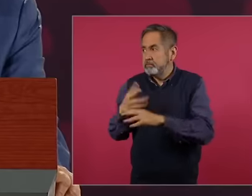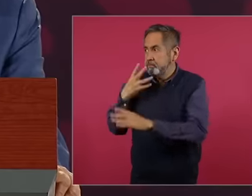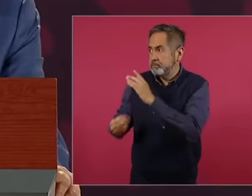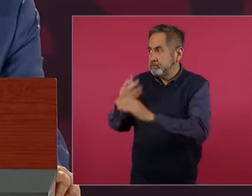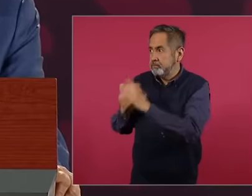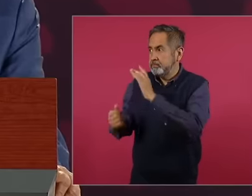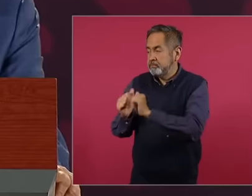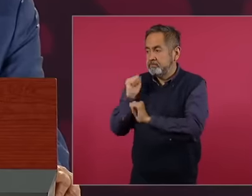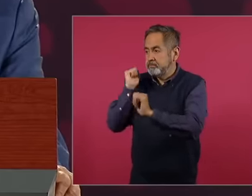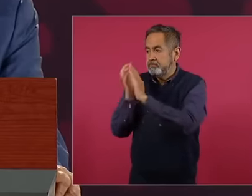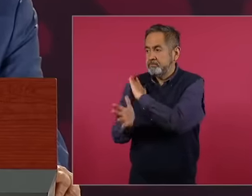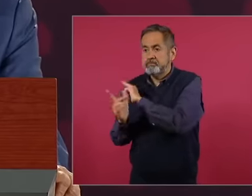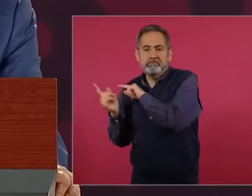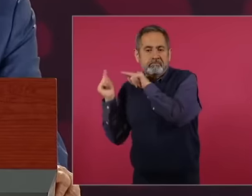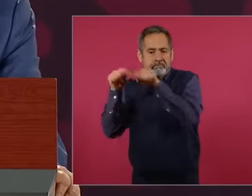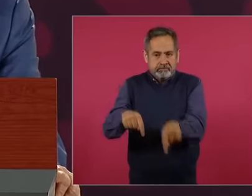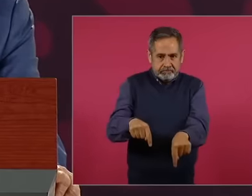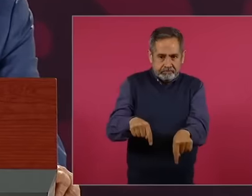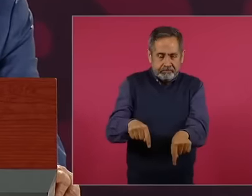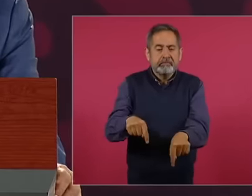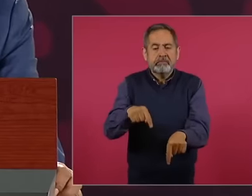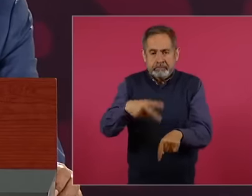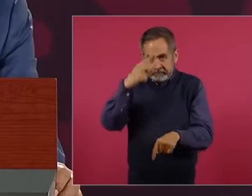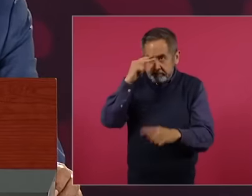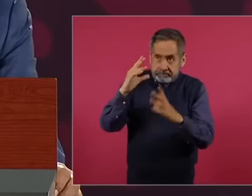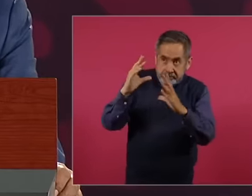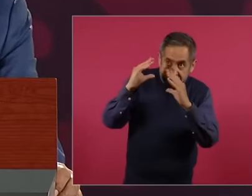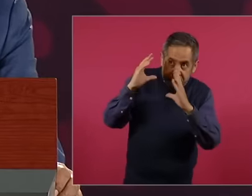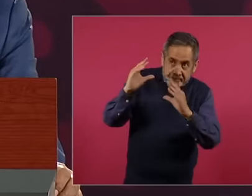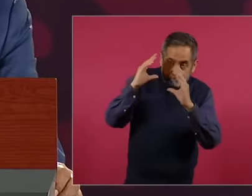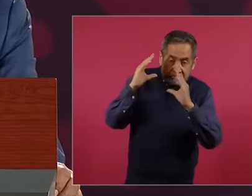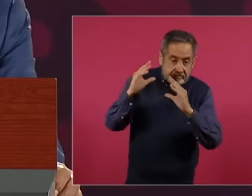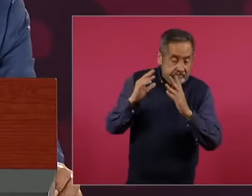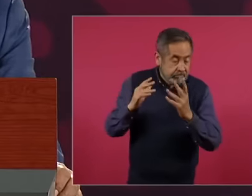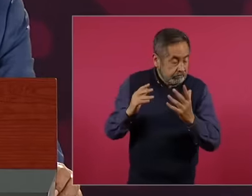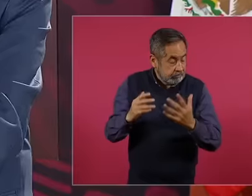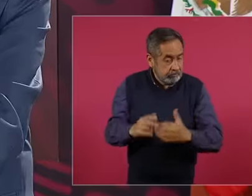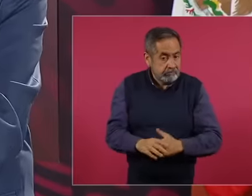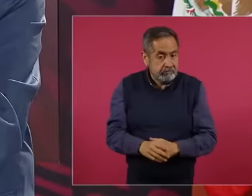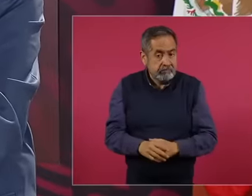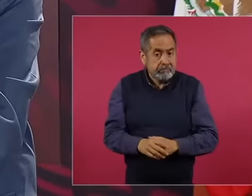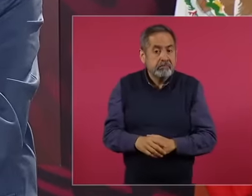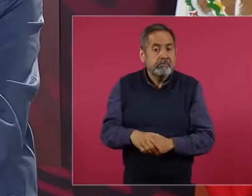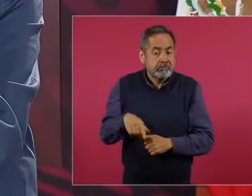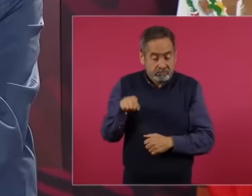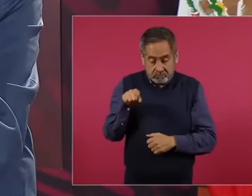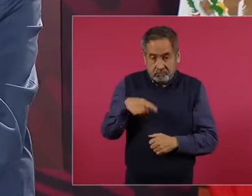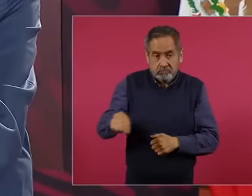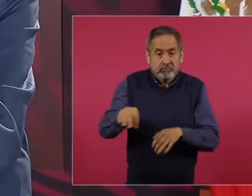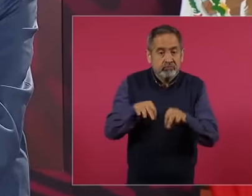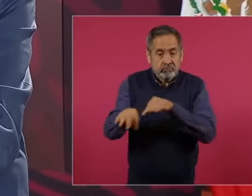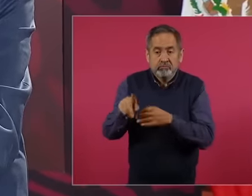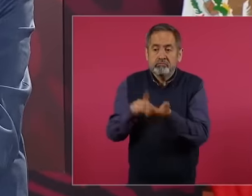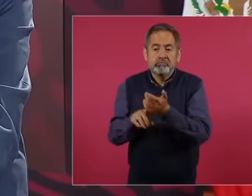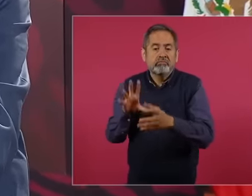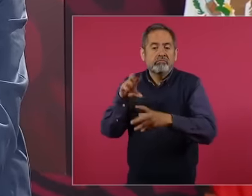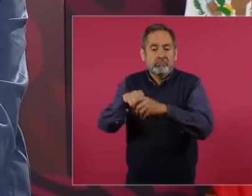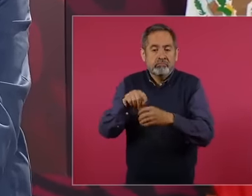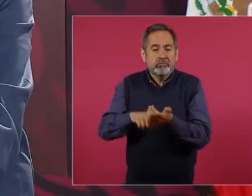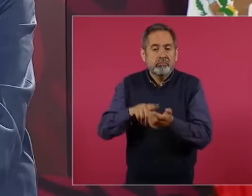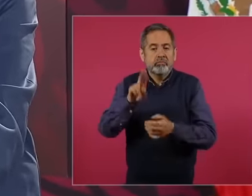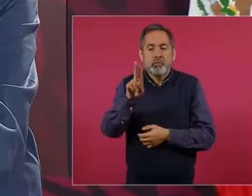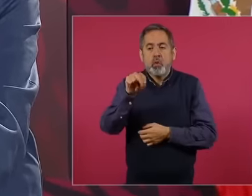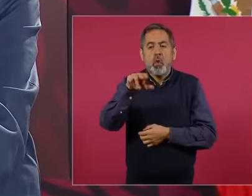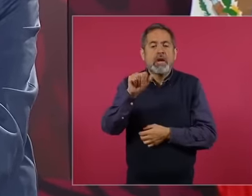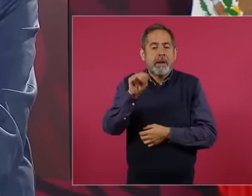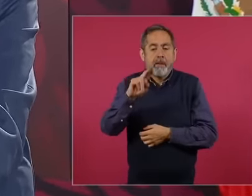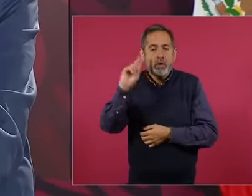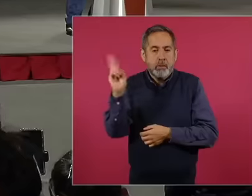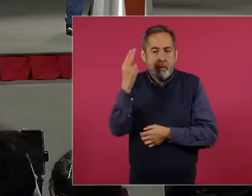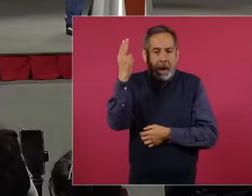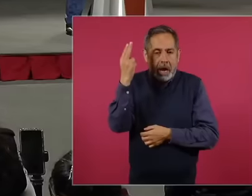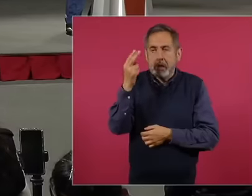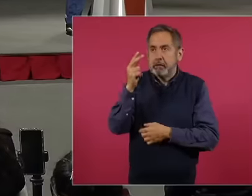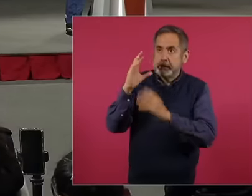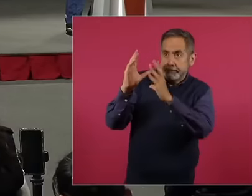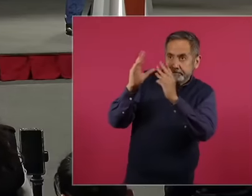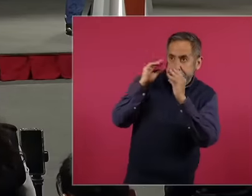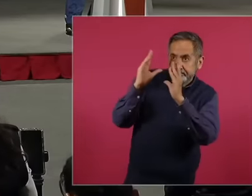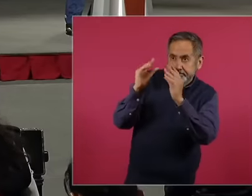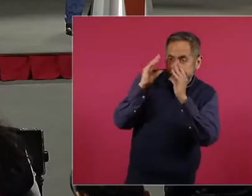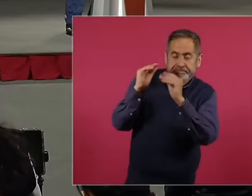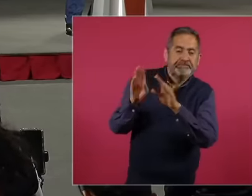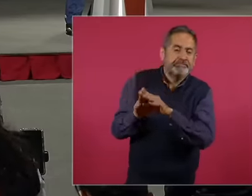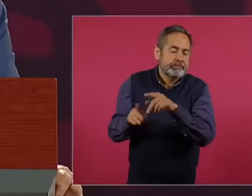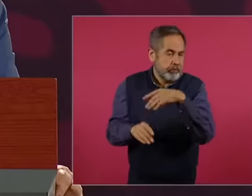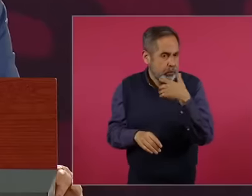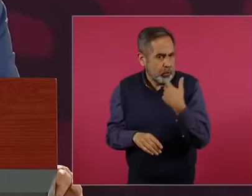eh, they worked at the UNAM